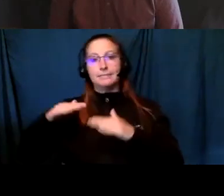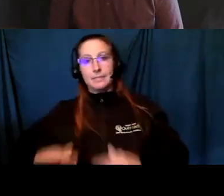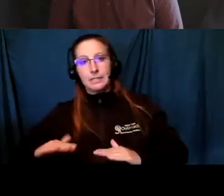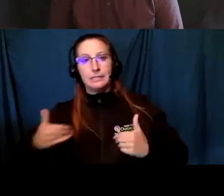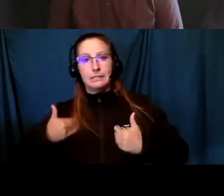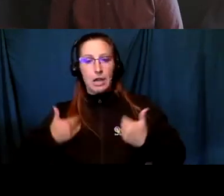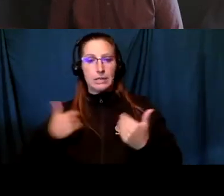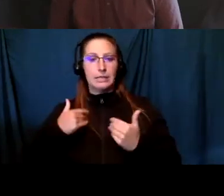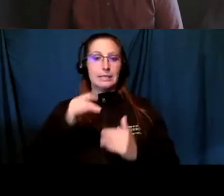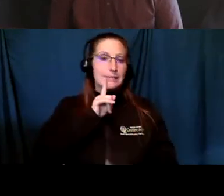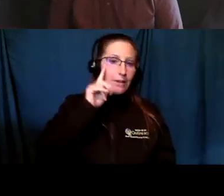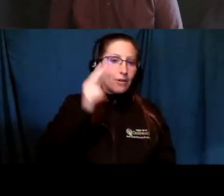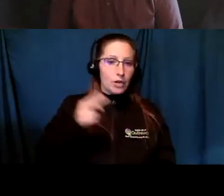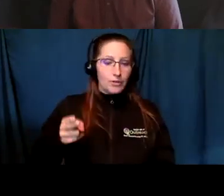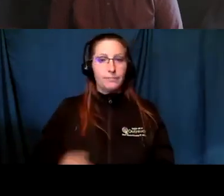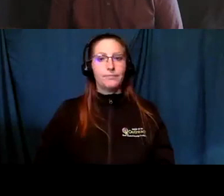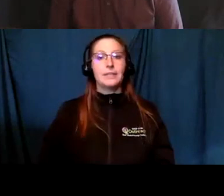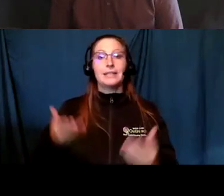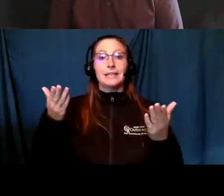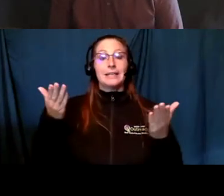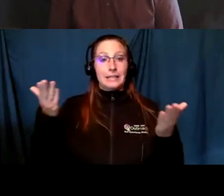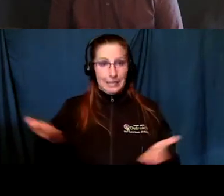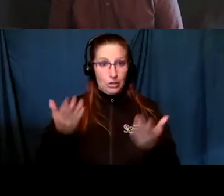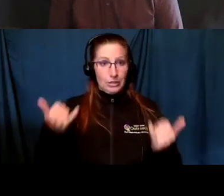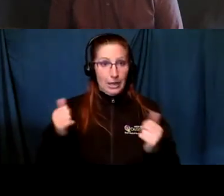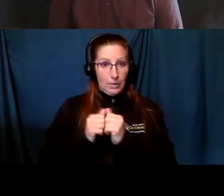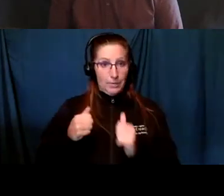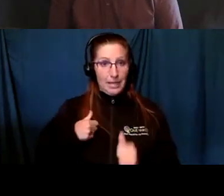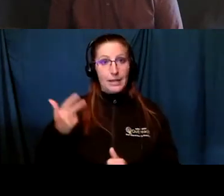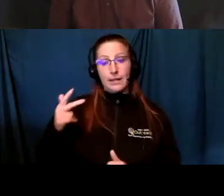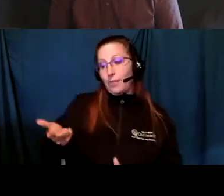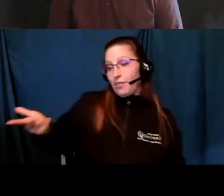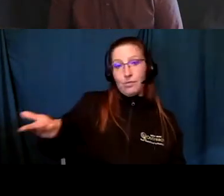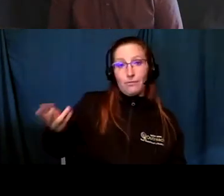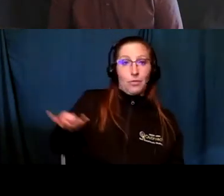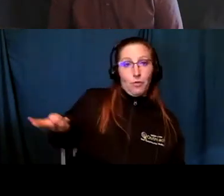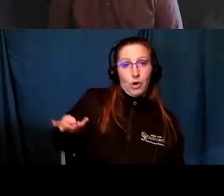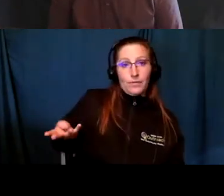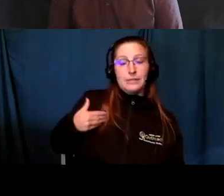With me today I have three members of our team. We have more members of our team that